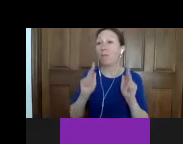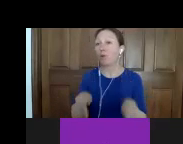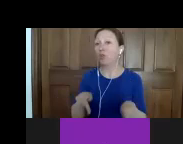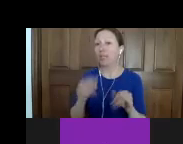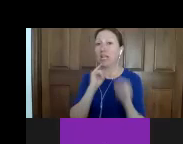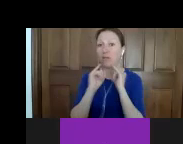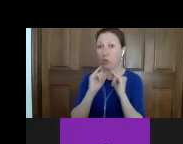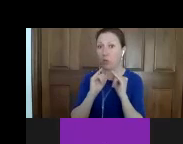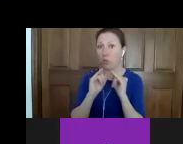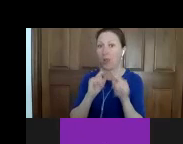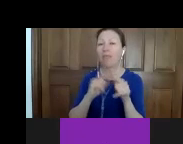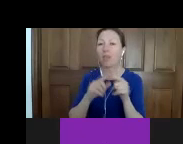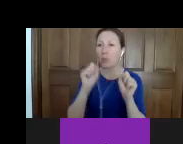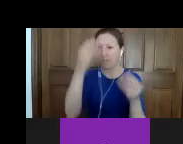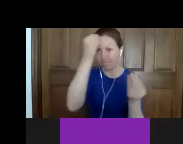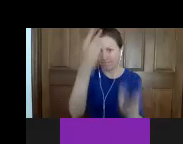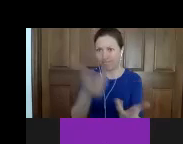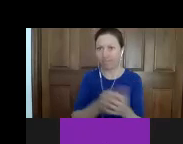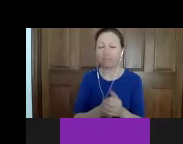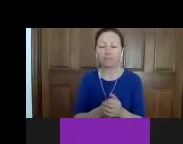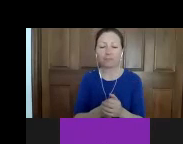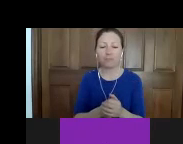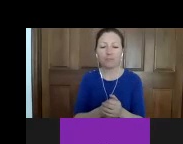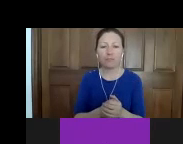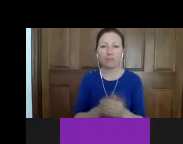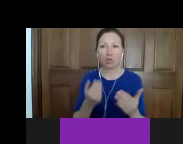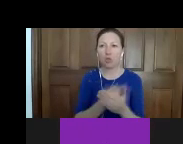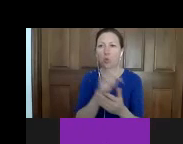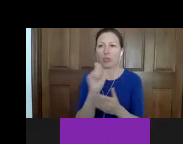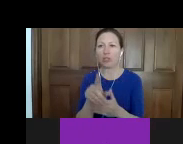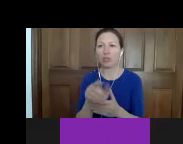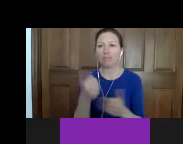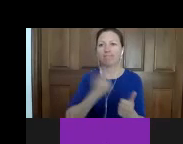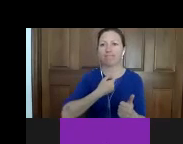I walk with a cane, should I disclose that on the application? Again, I would encourage